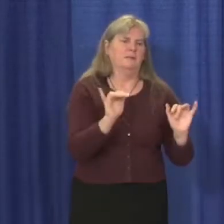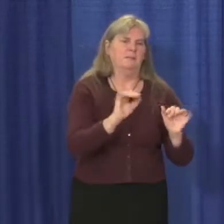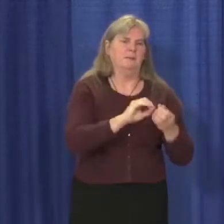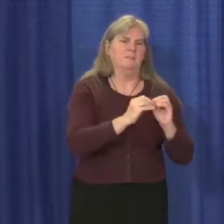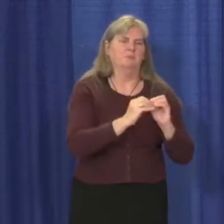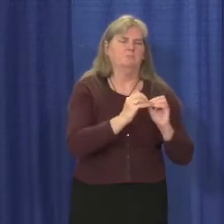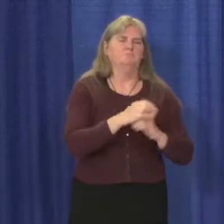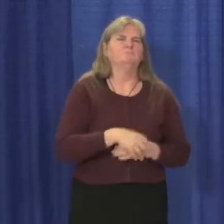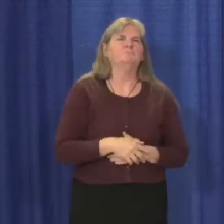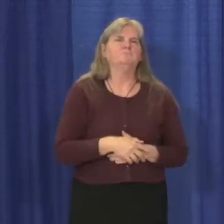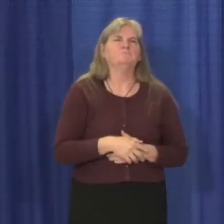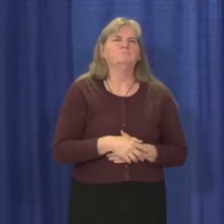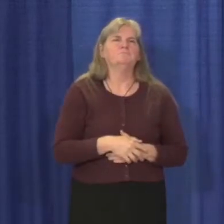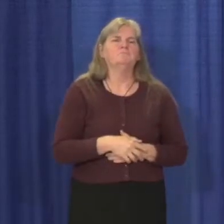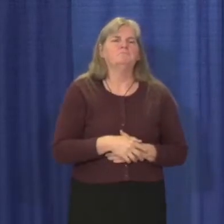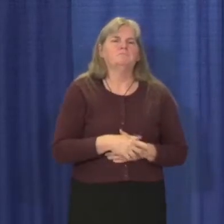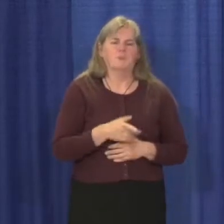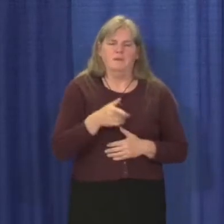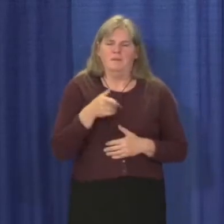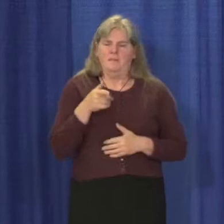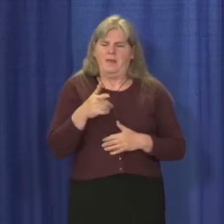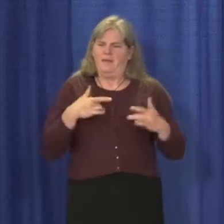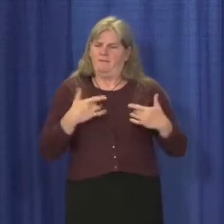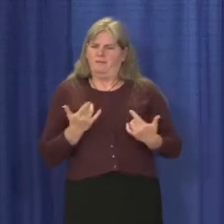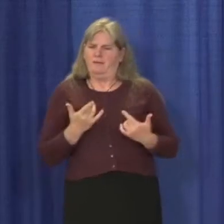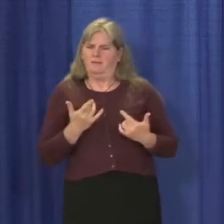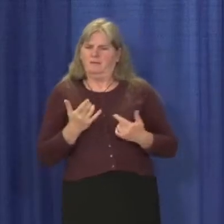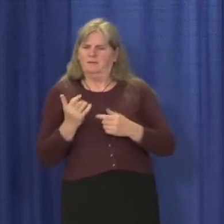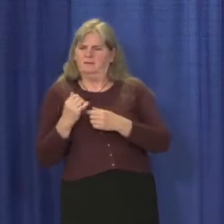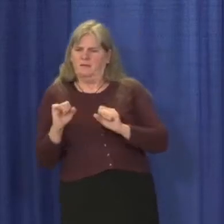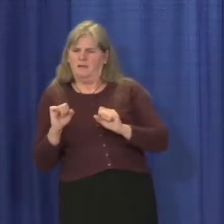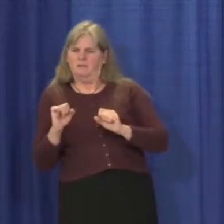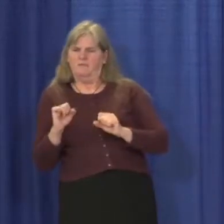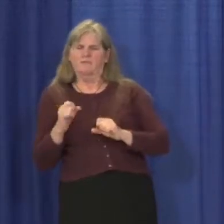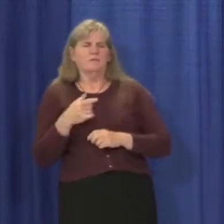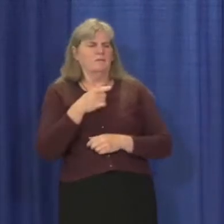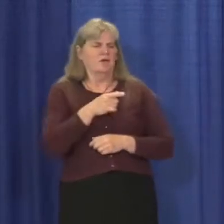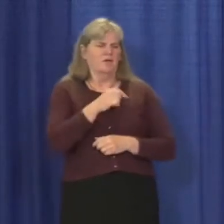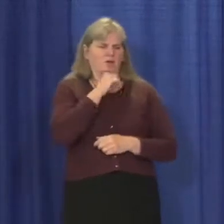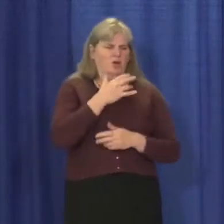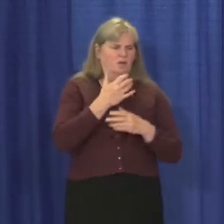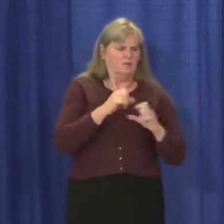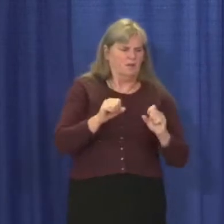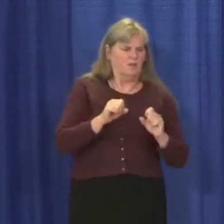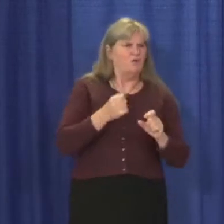Knowing what gatherings are safe to attend and when to stay at home will require practice